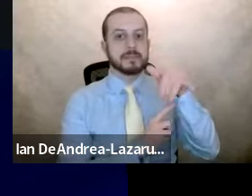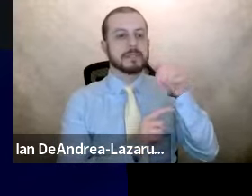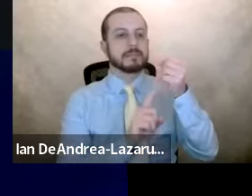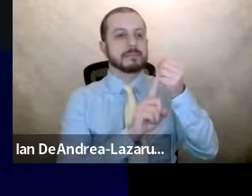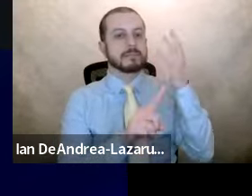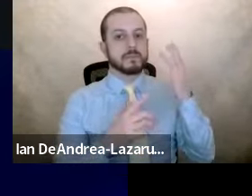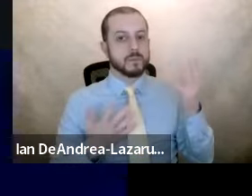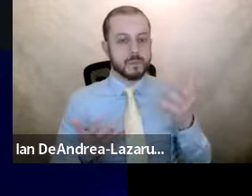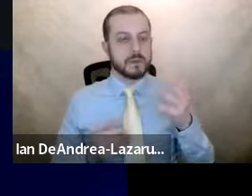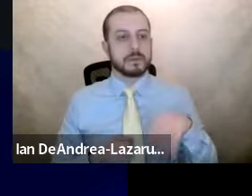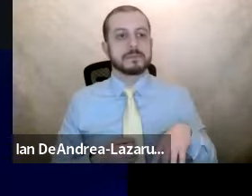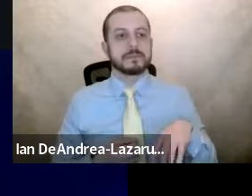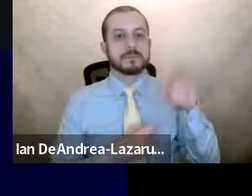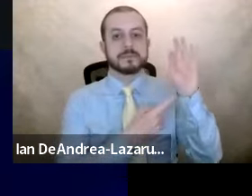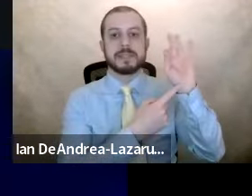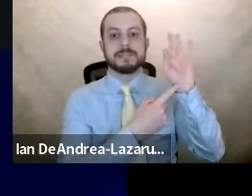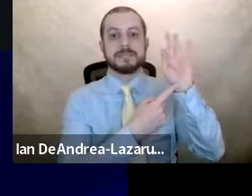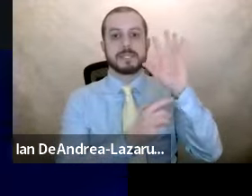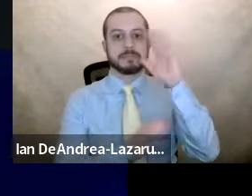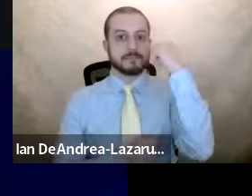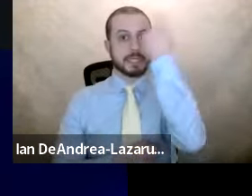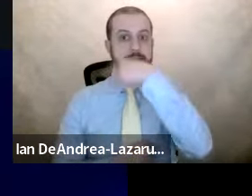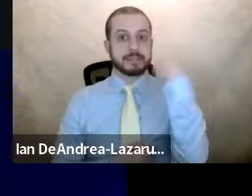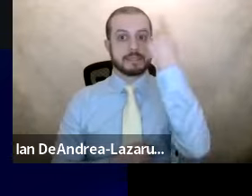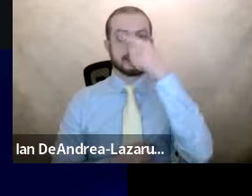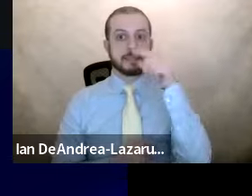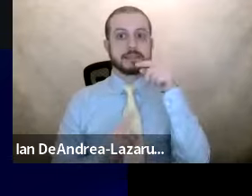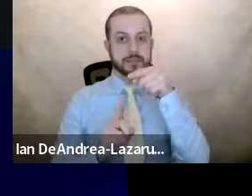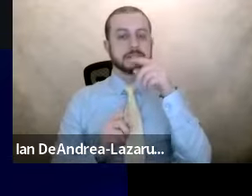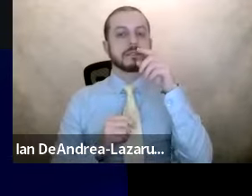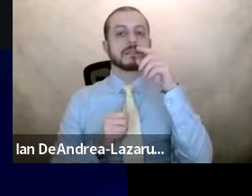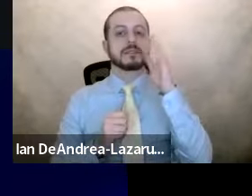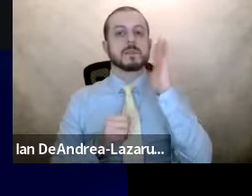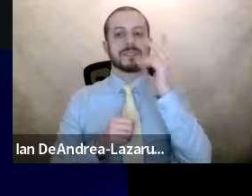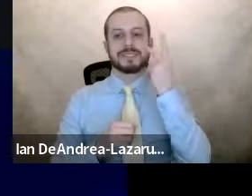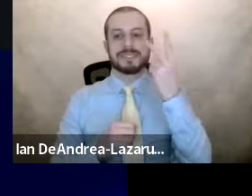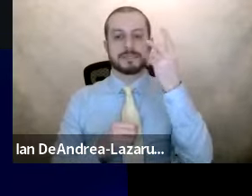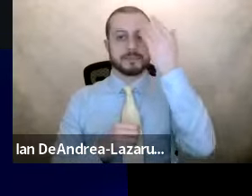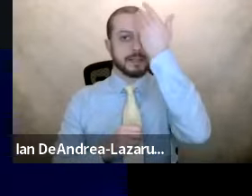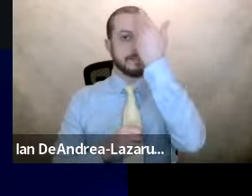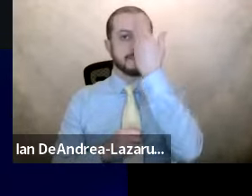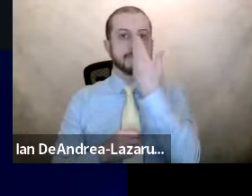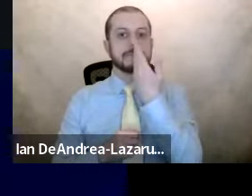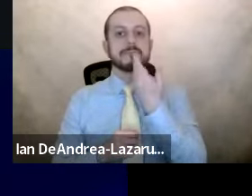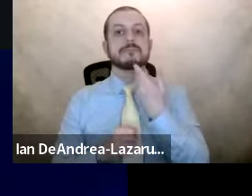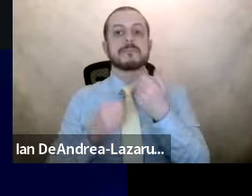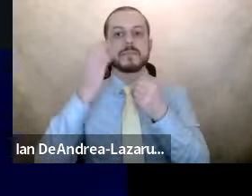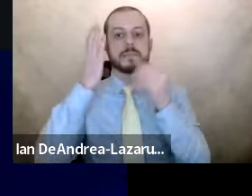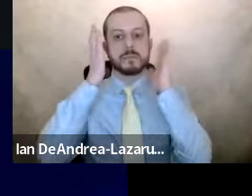Those are all really strong indicators of a hemorrhage, or a bleeding stroke in the brain. You'll see that massive, massive headache.